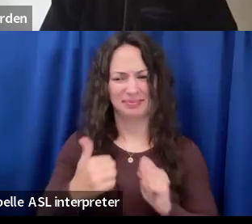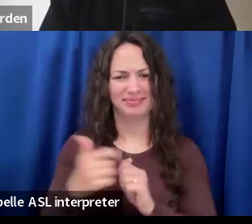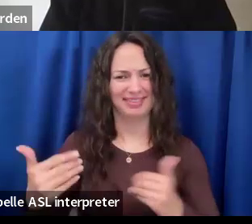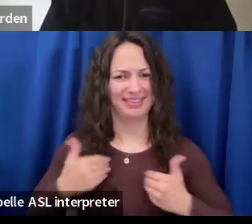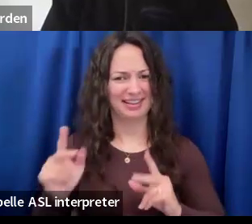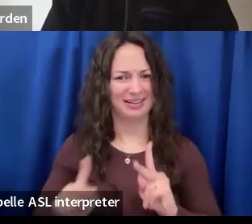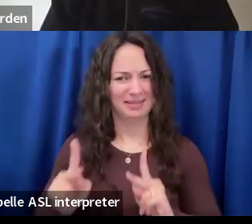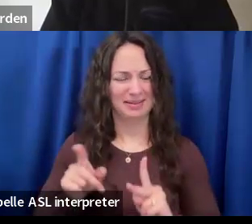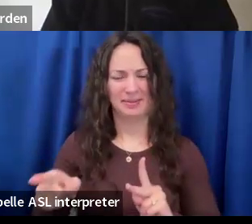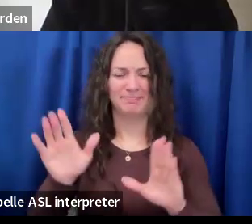Thank you. >> MERCY MUGO: Things